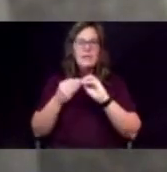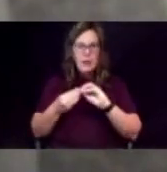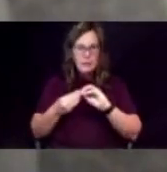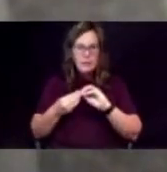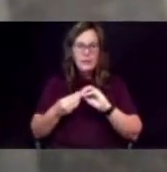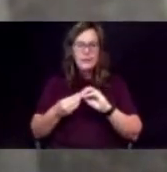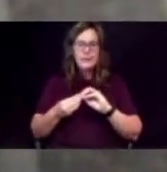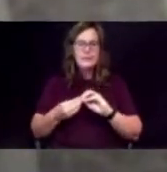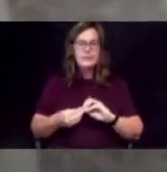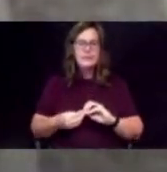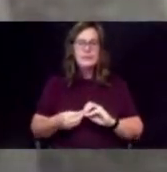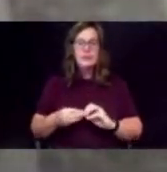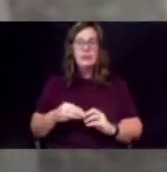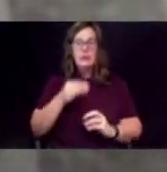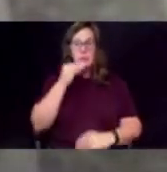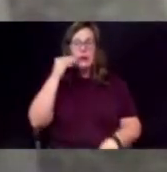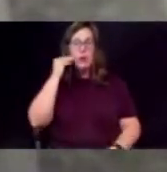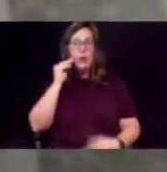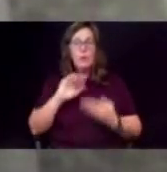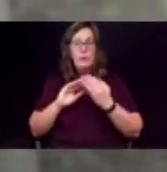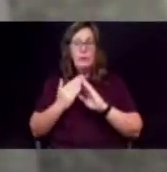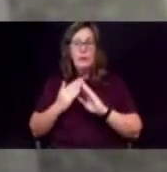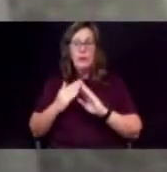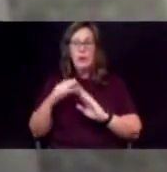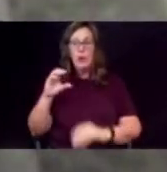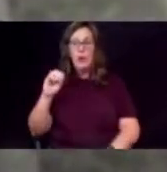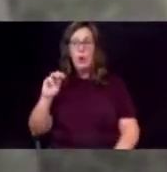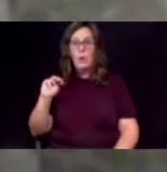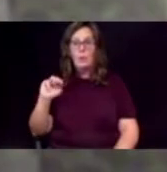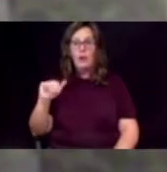in my home community in omaha i found there weren't a lot of out